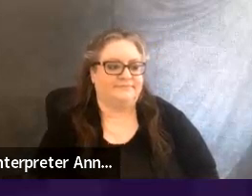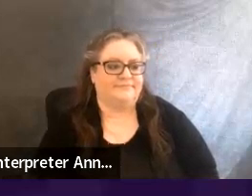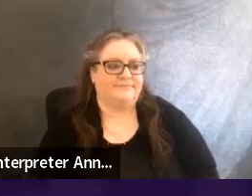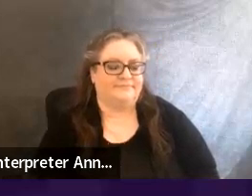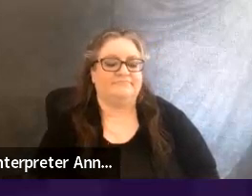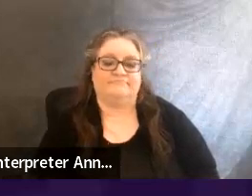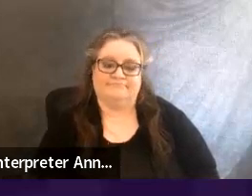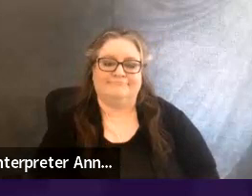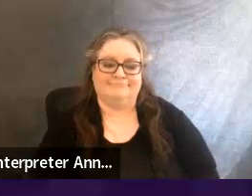Alright.